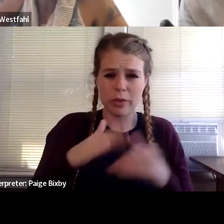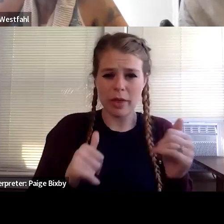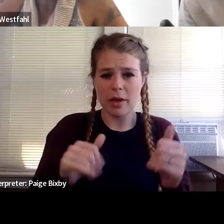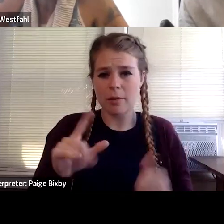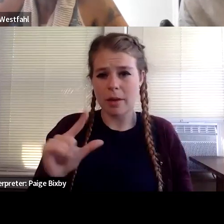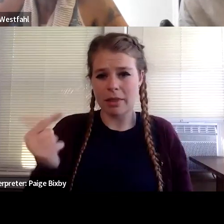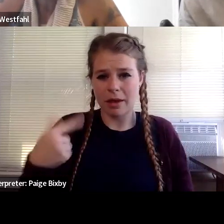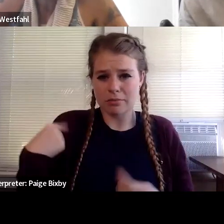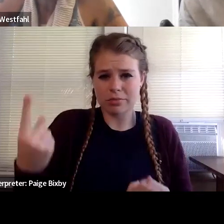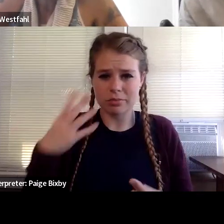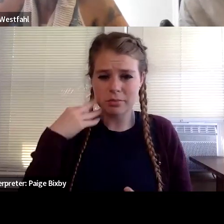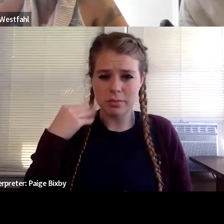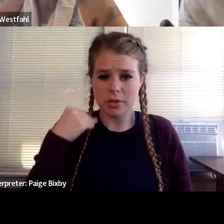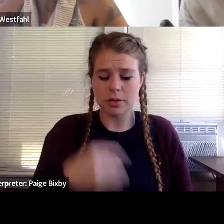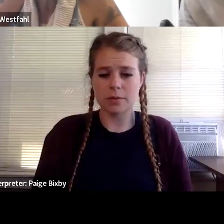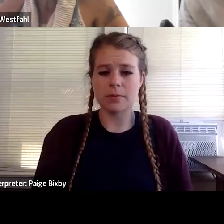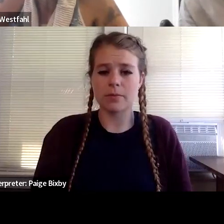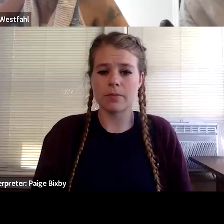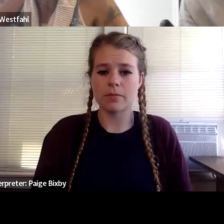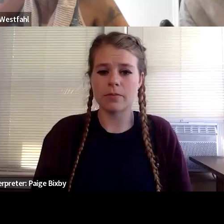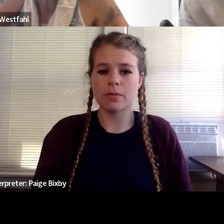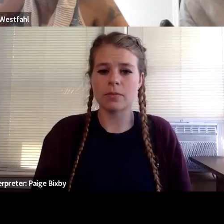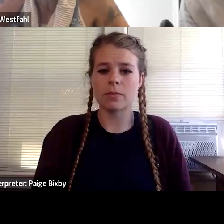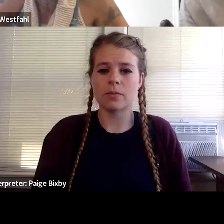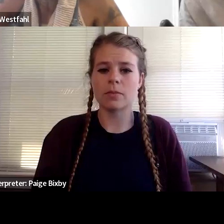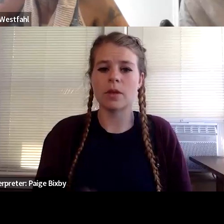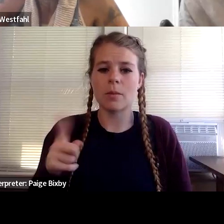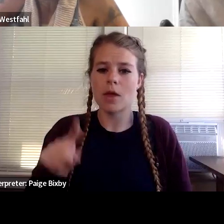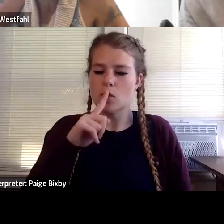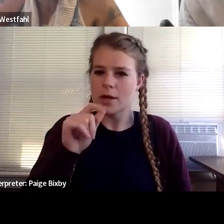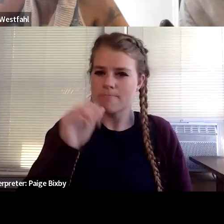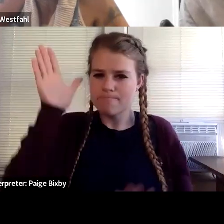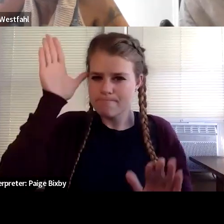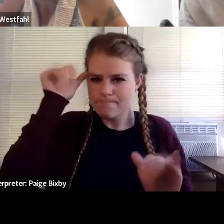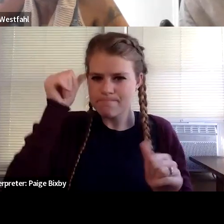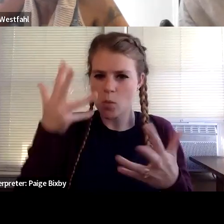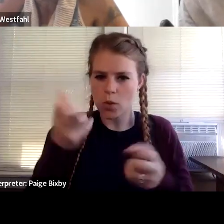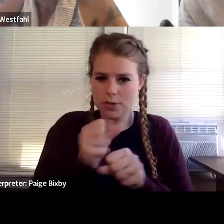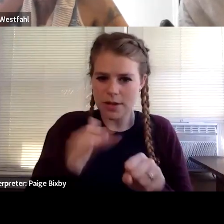And they were so adamant about saving it, and finding ways to accommodate me.